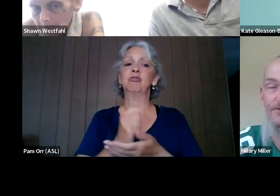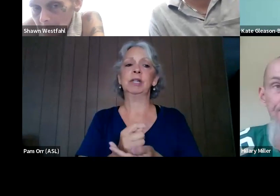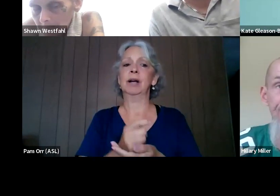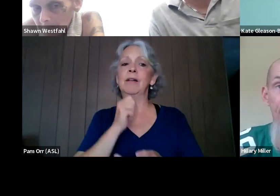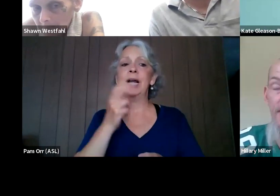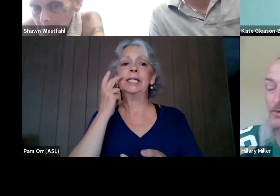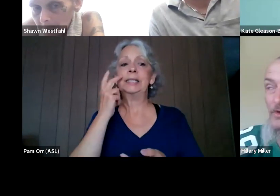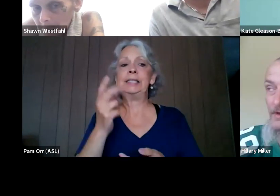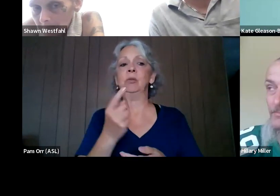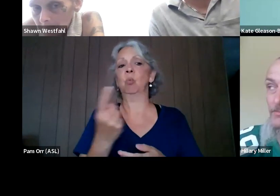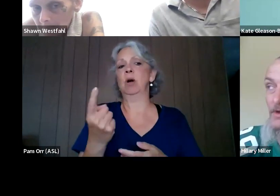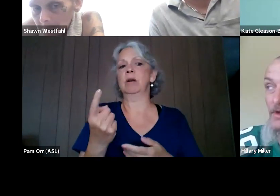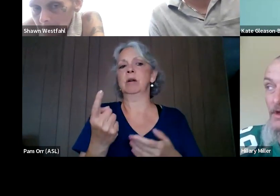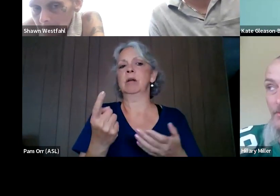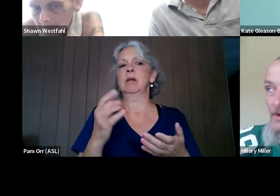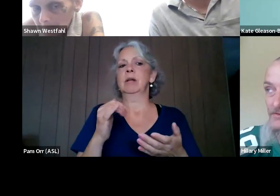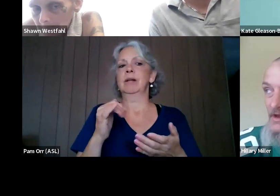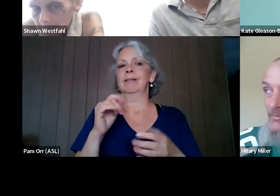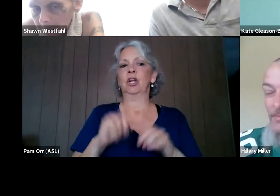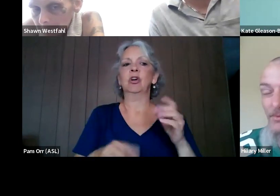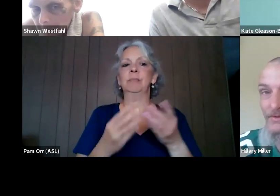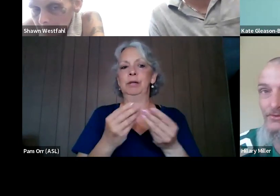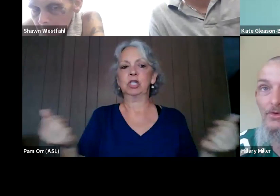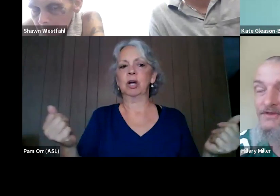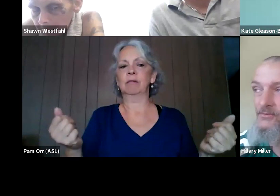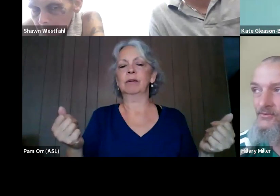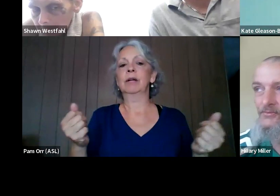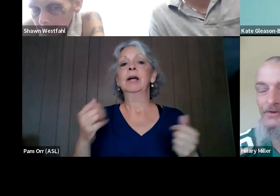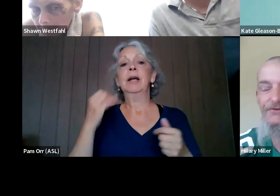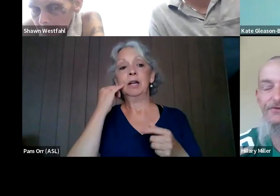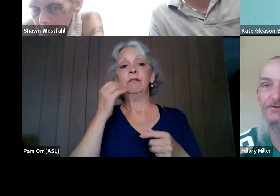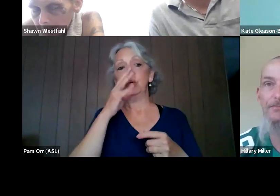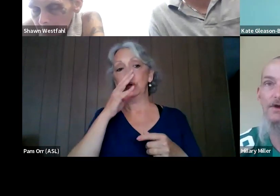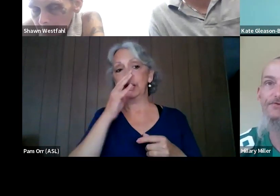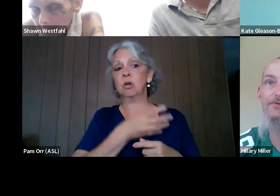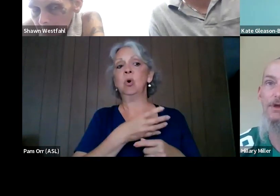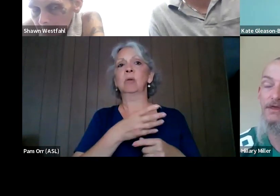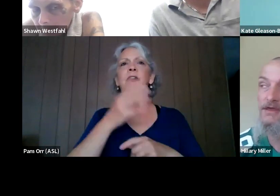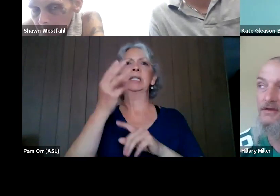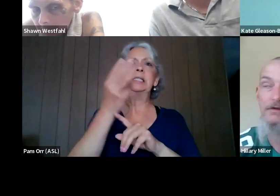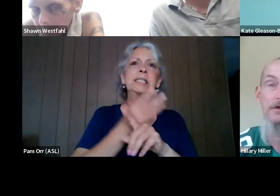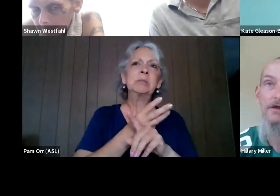unless it was ignored, and when it gets to that point, people have ignored these wounds for six months to a year